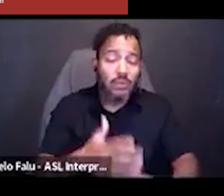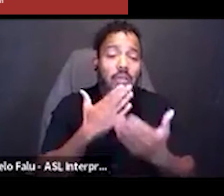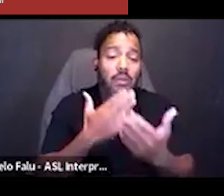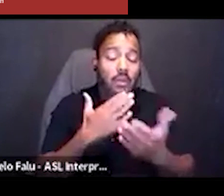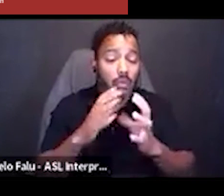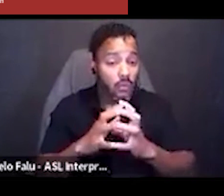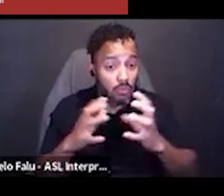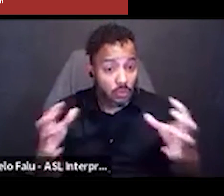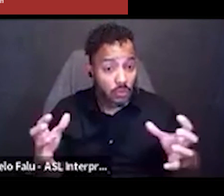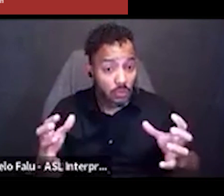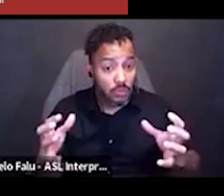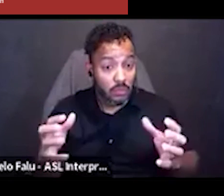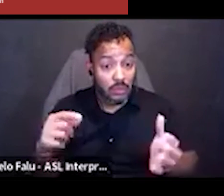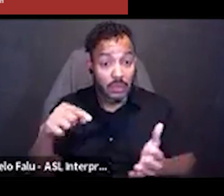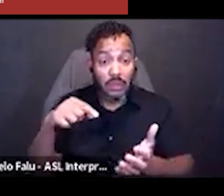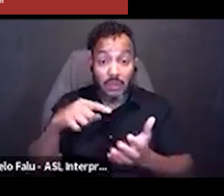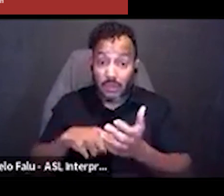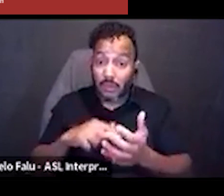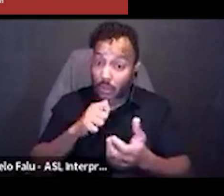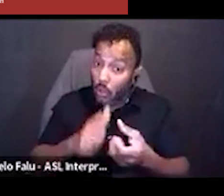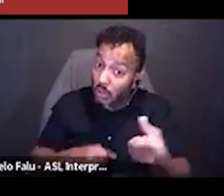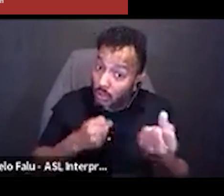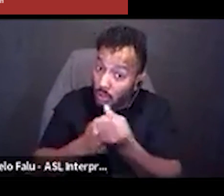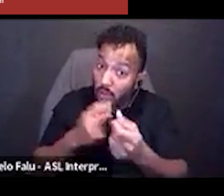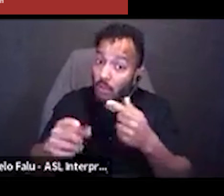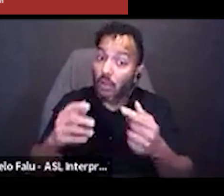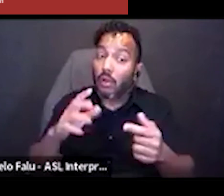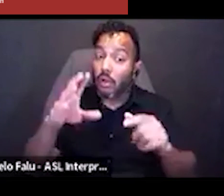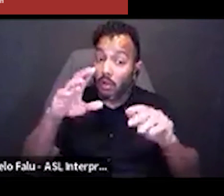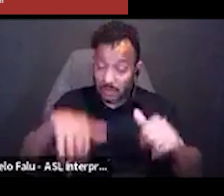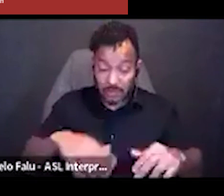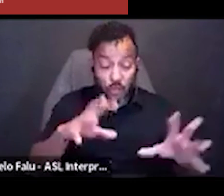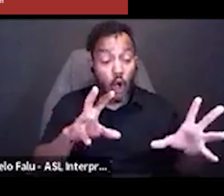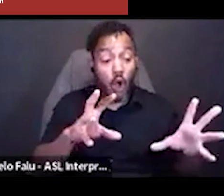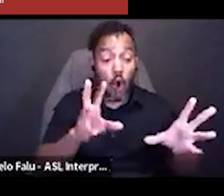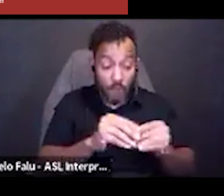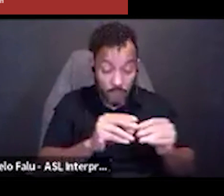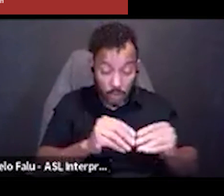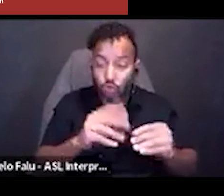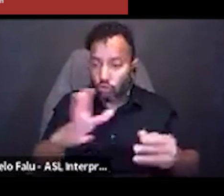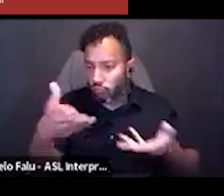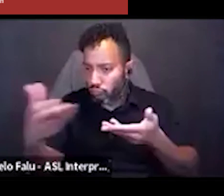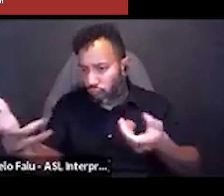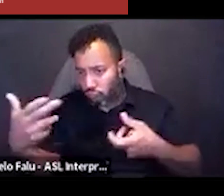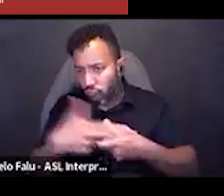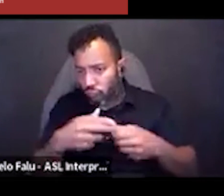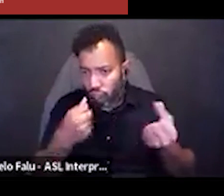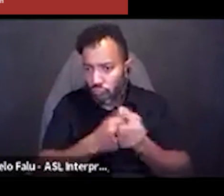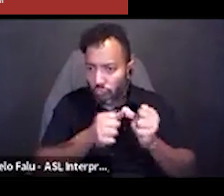This is not an endorsement but I hope you all enjoy the rest of the convention. Today and over the rest of the week.